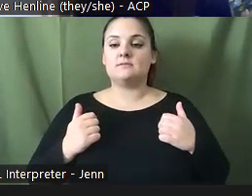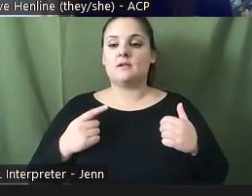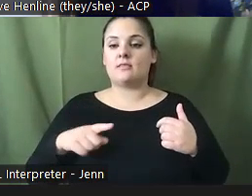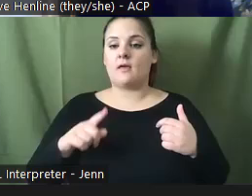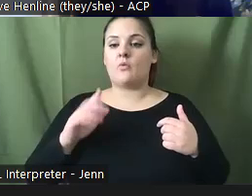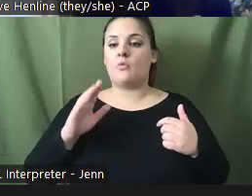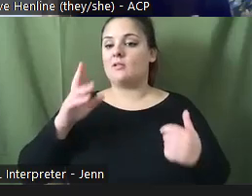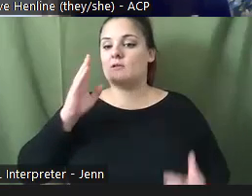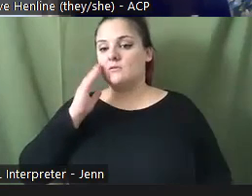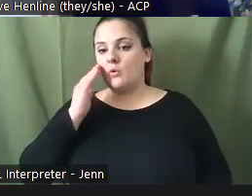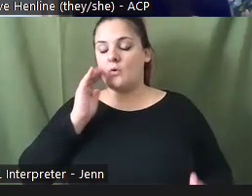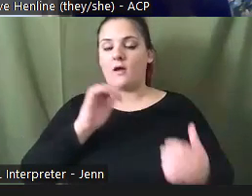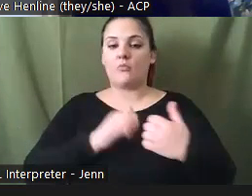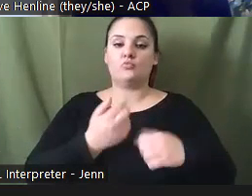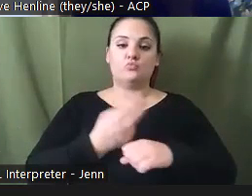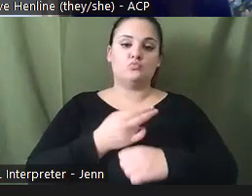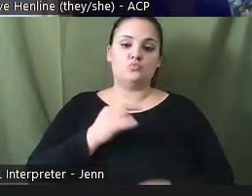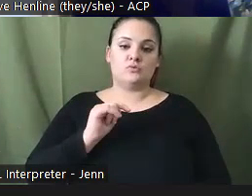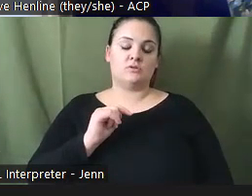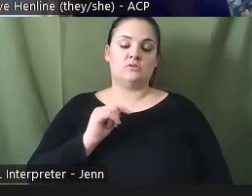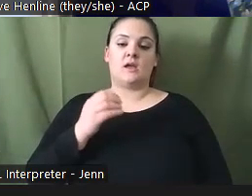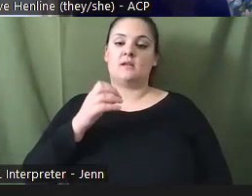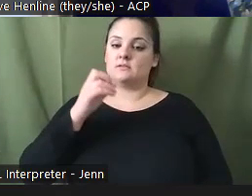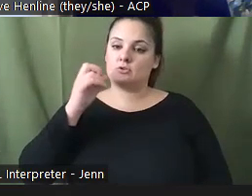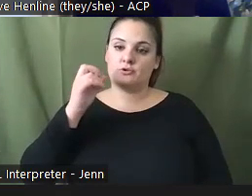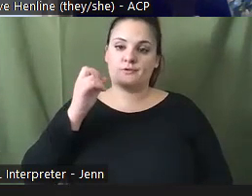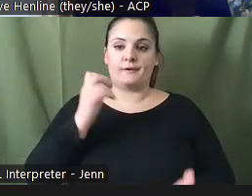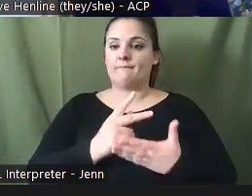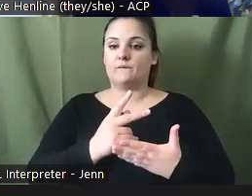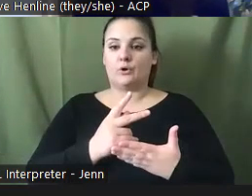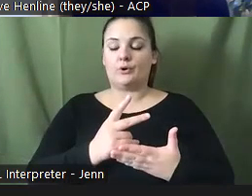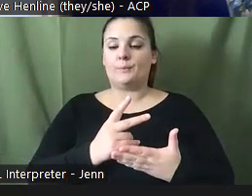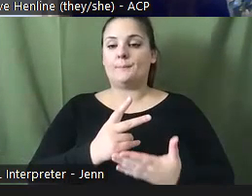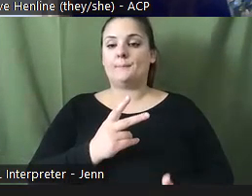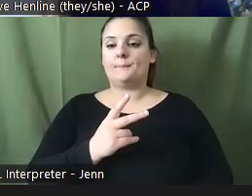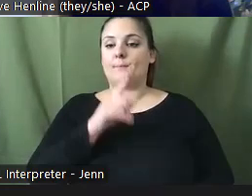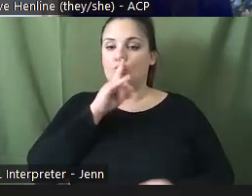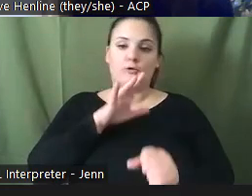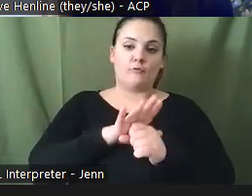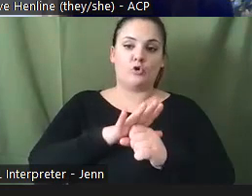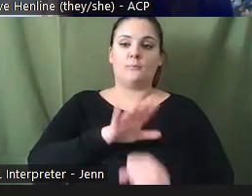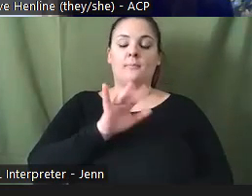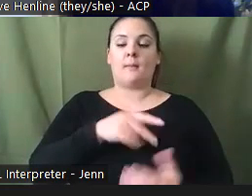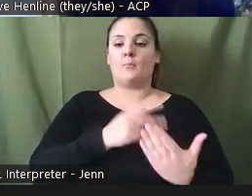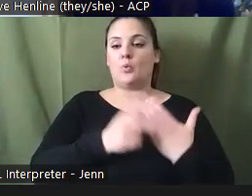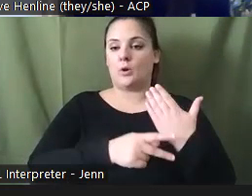is to be used, and to confirm the validity of the program. Some individuals don't